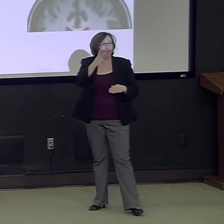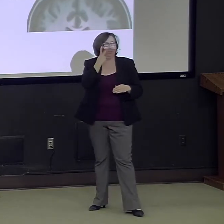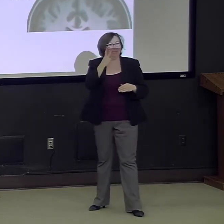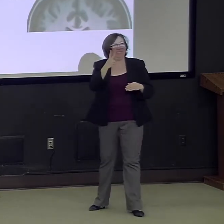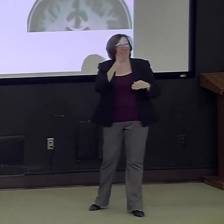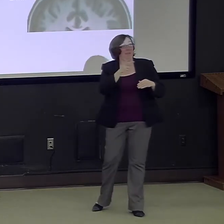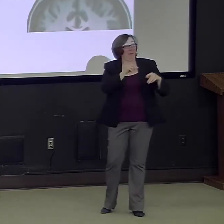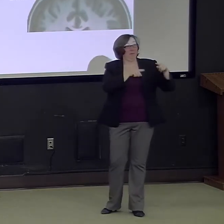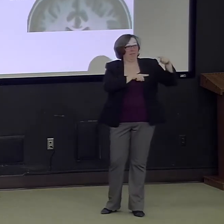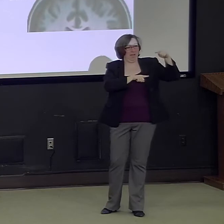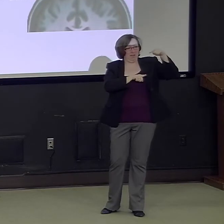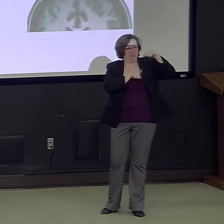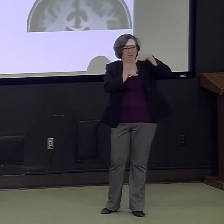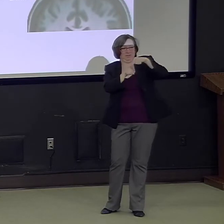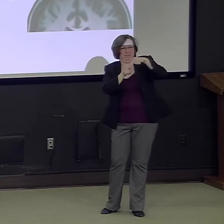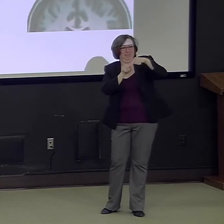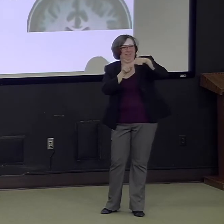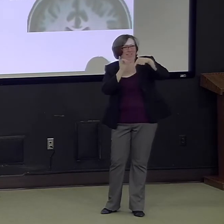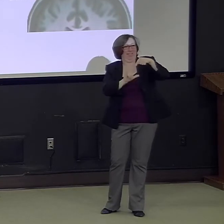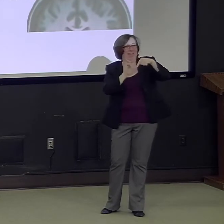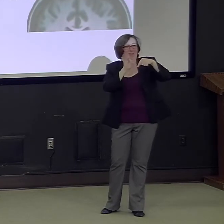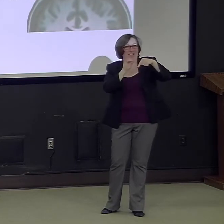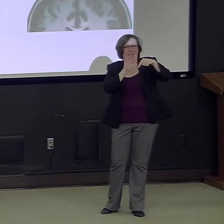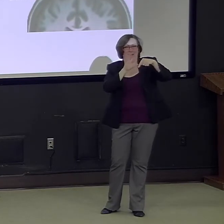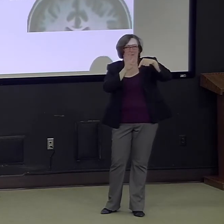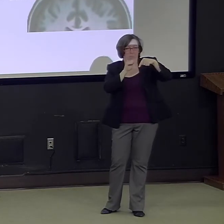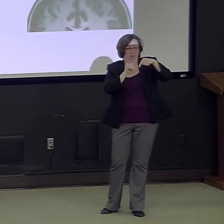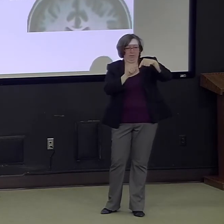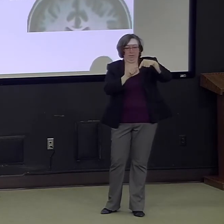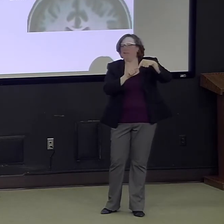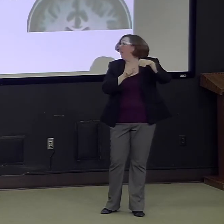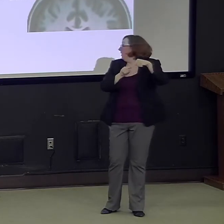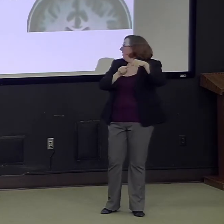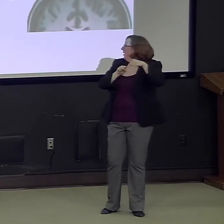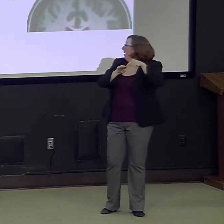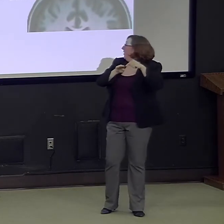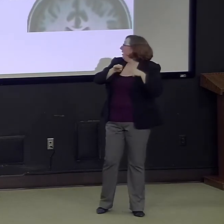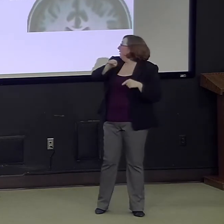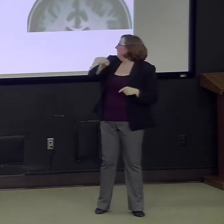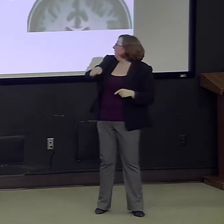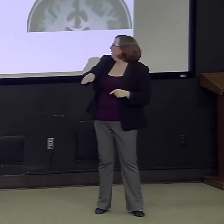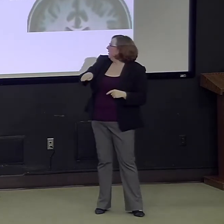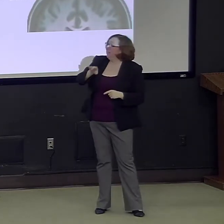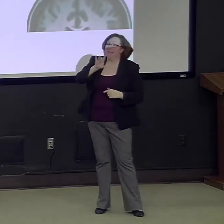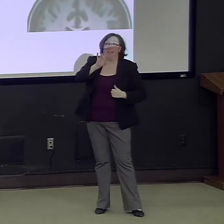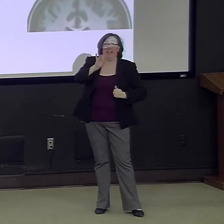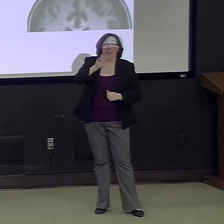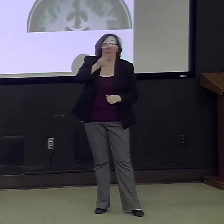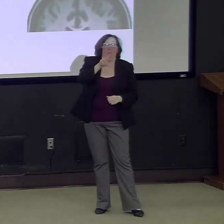and 830, which is maximally tuned to the absorption spectrum of the oxyhemoglobin.